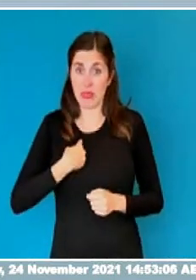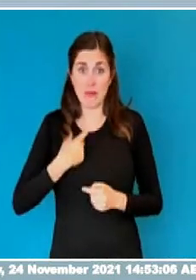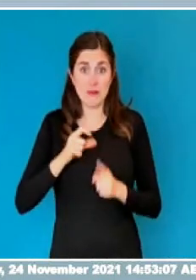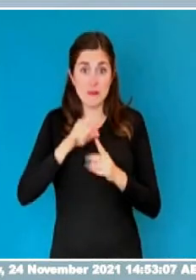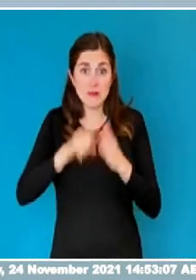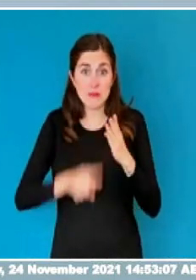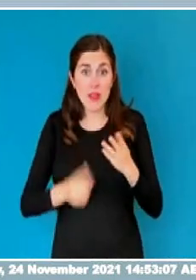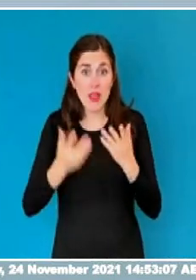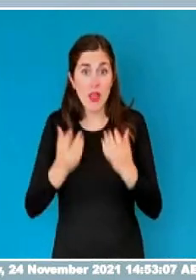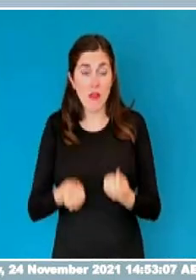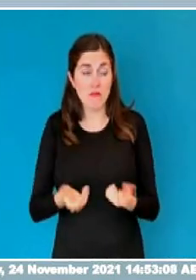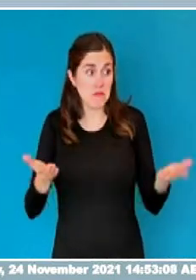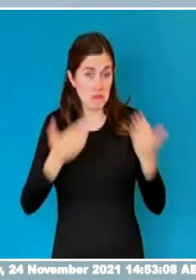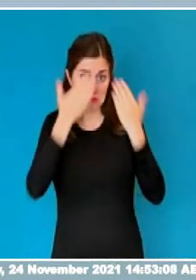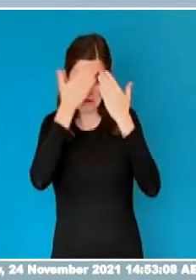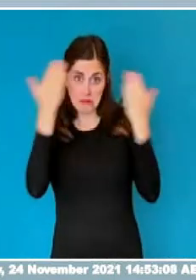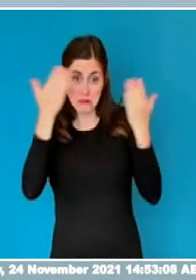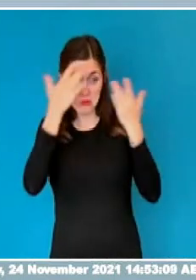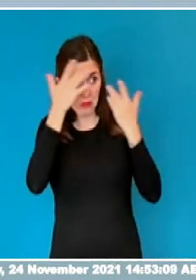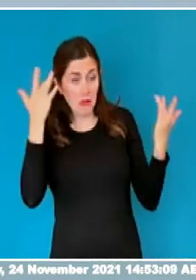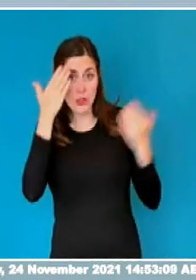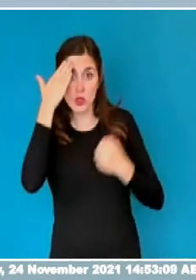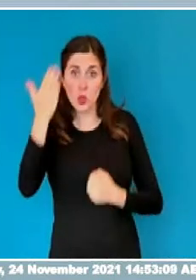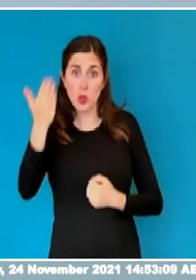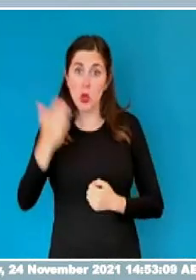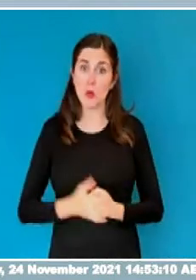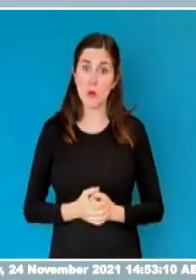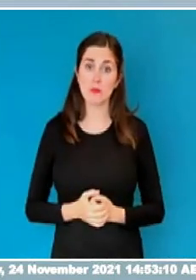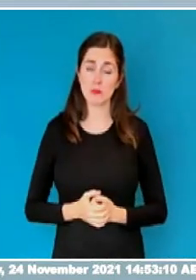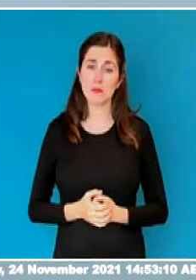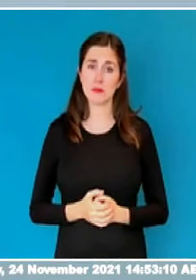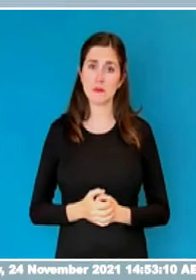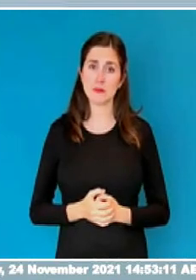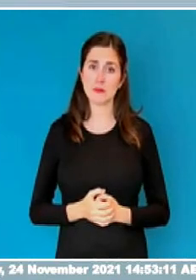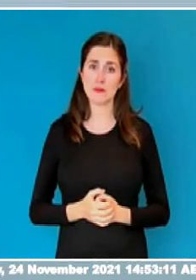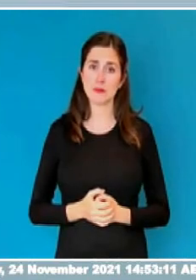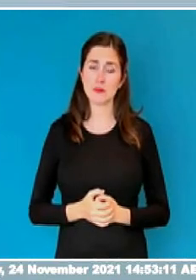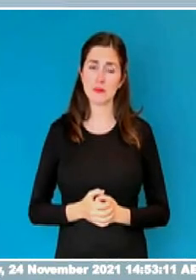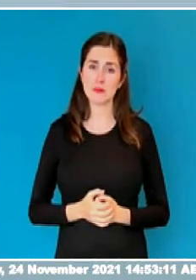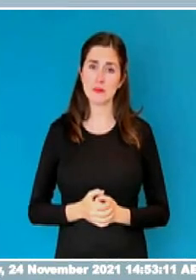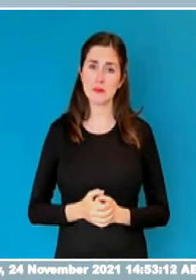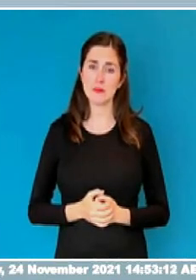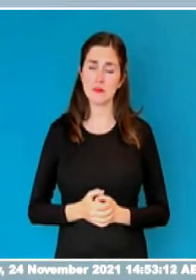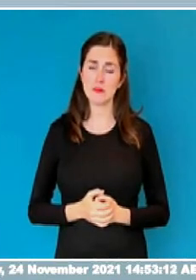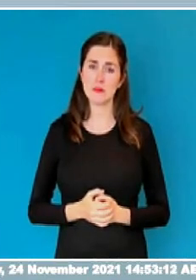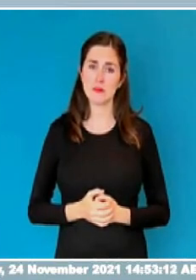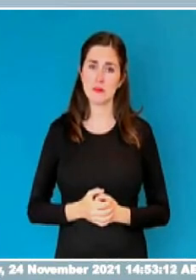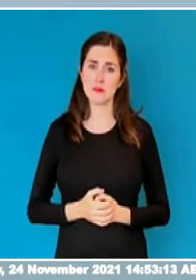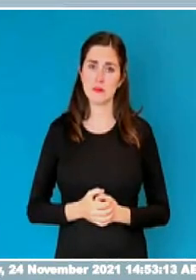know, you probablyÂ most of the people in my jurisdiction would be looking to have good